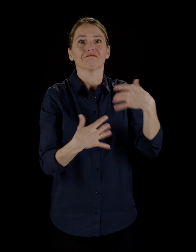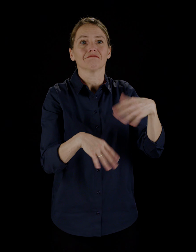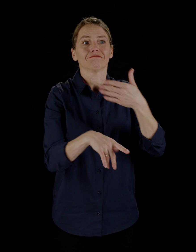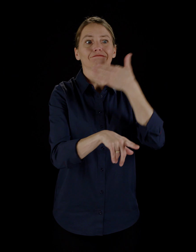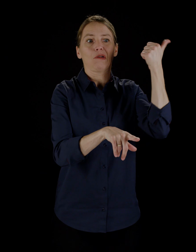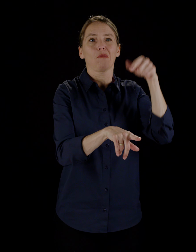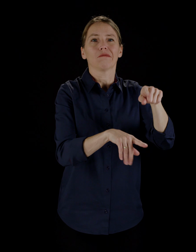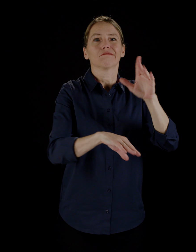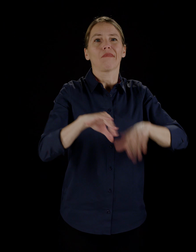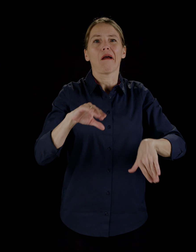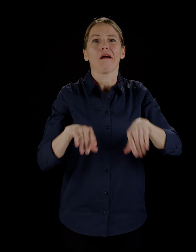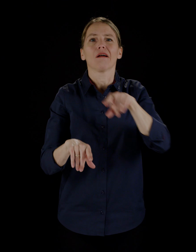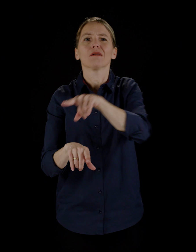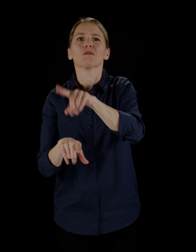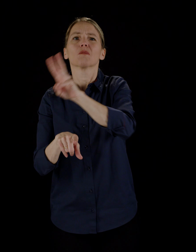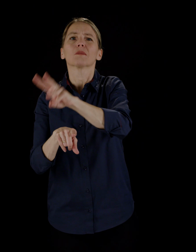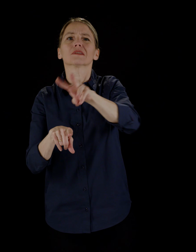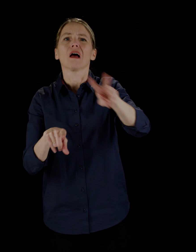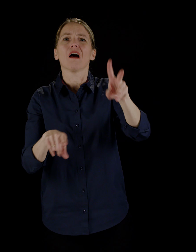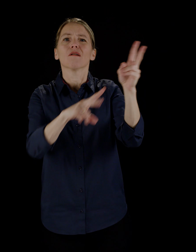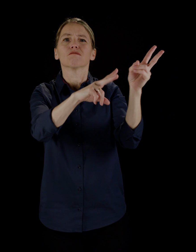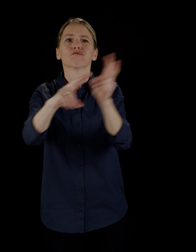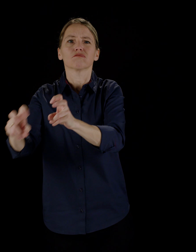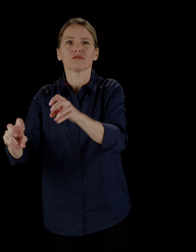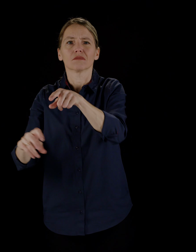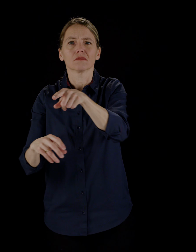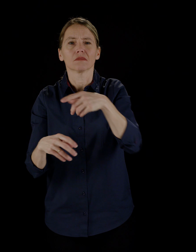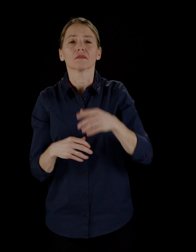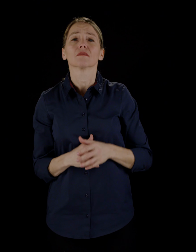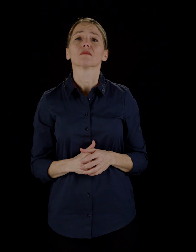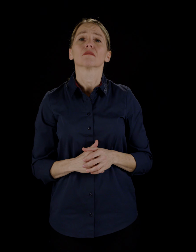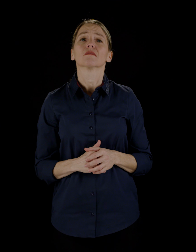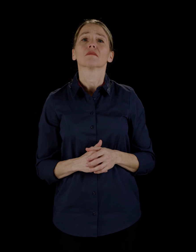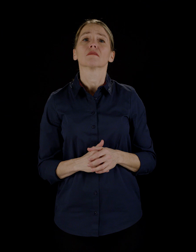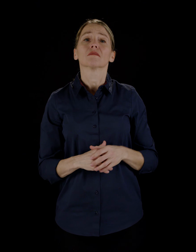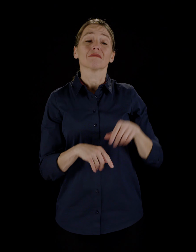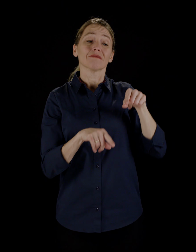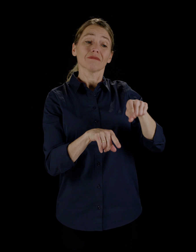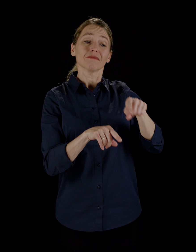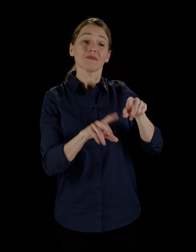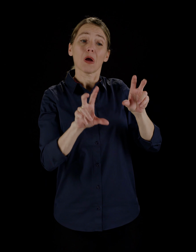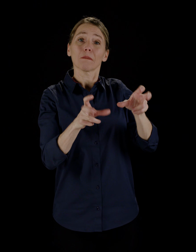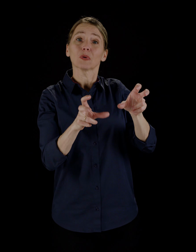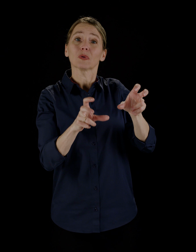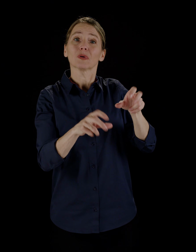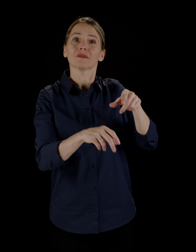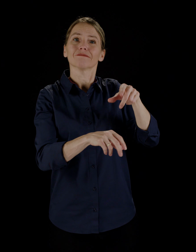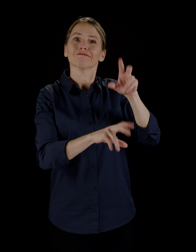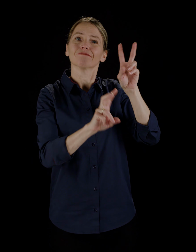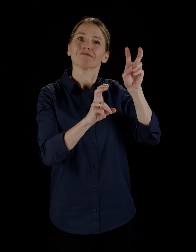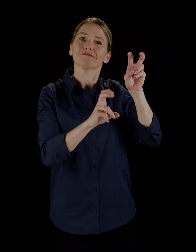they are called peers. These programs allow users to upload and download files among a